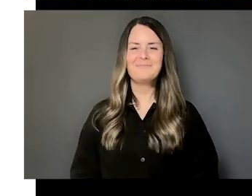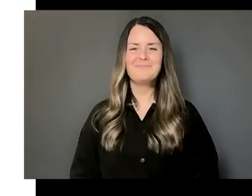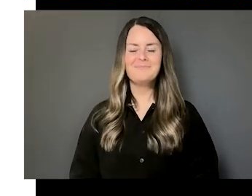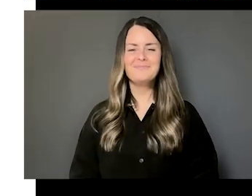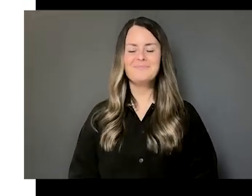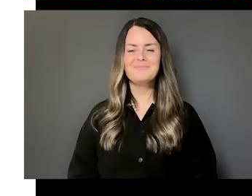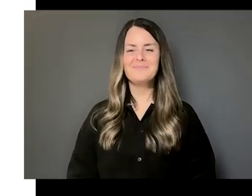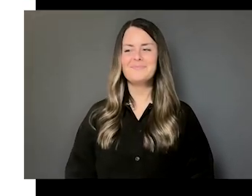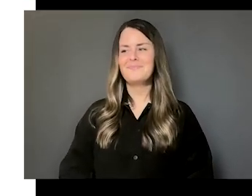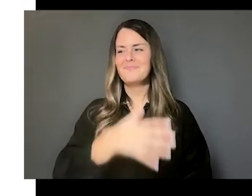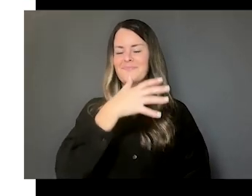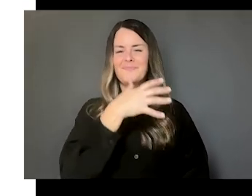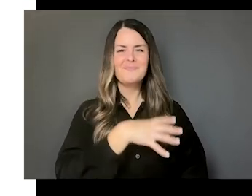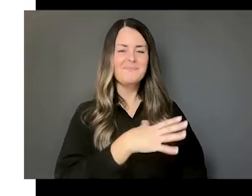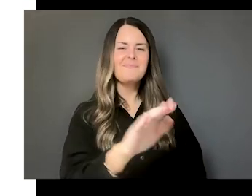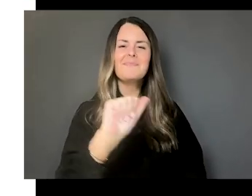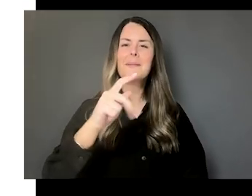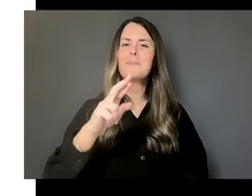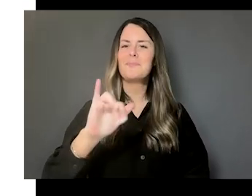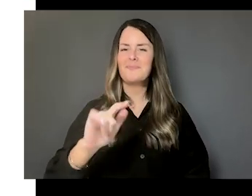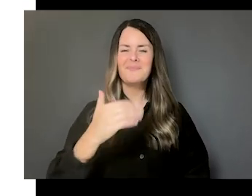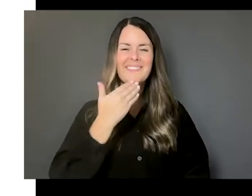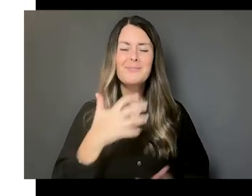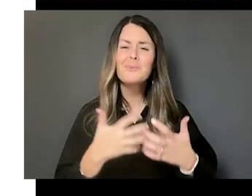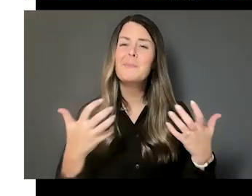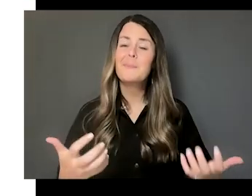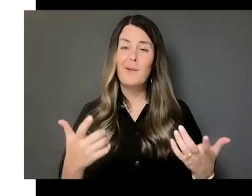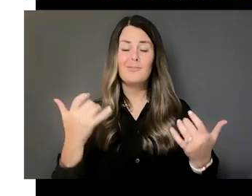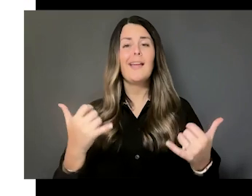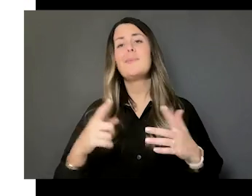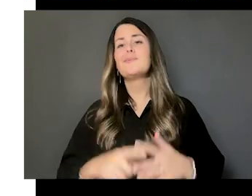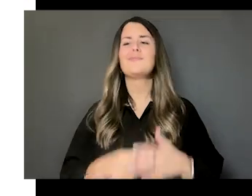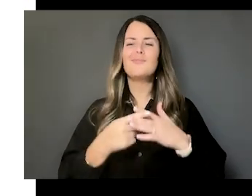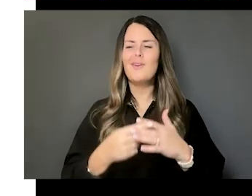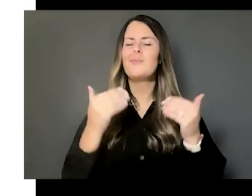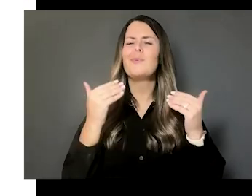Thank you so much. So to get us started, let's first take a look at the IM problem-based